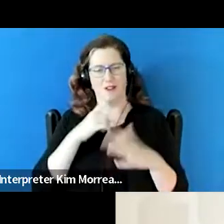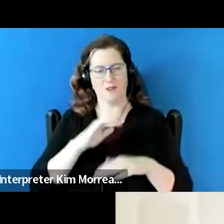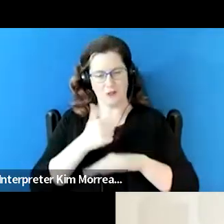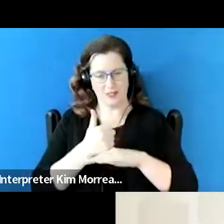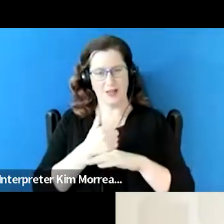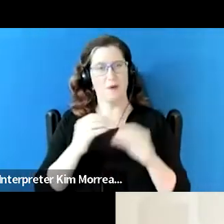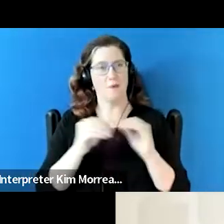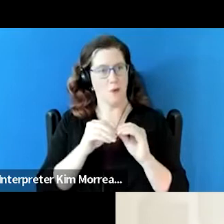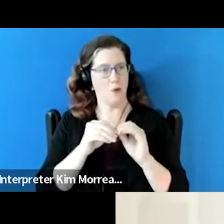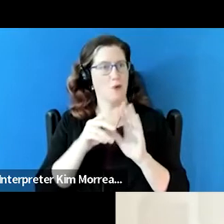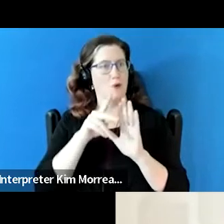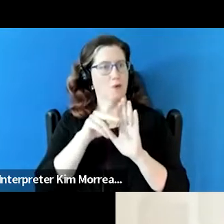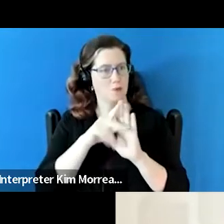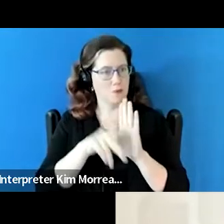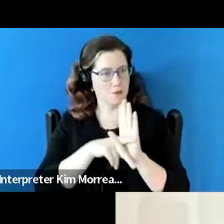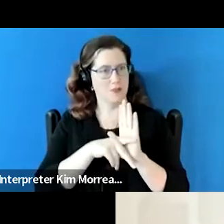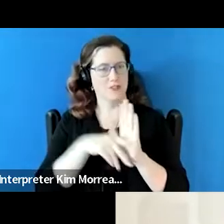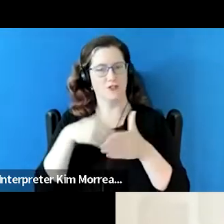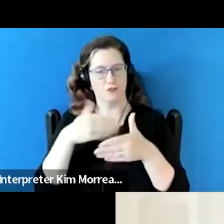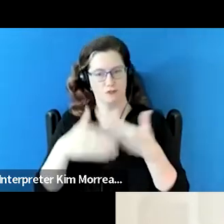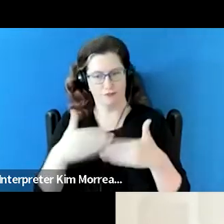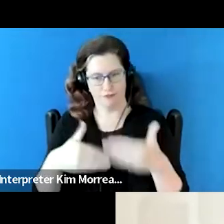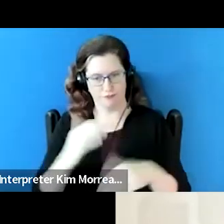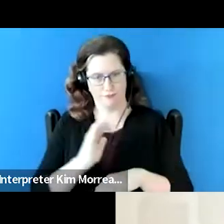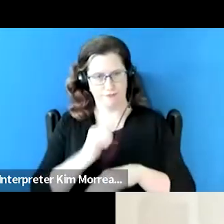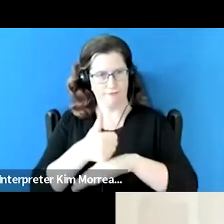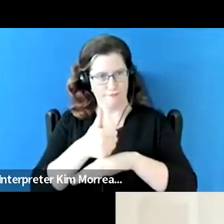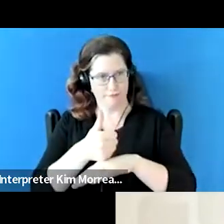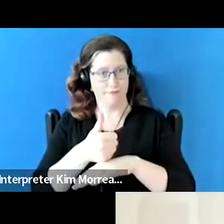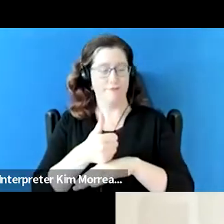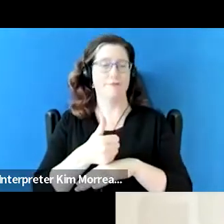in place, start constantly reminding about, Hey,